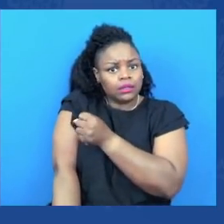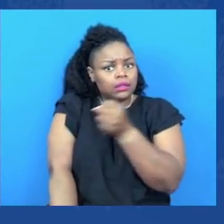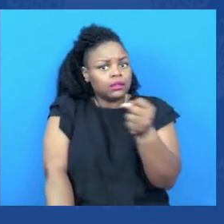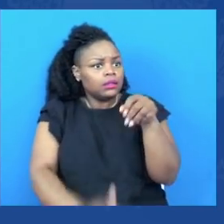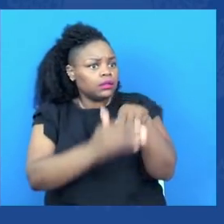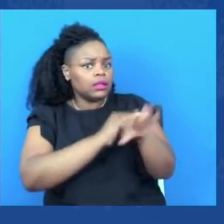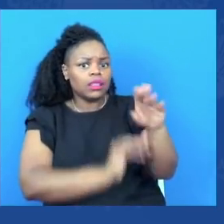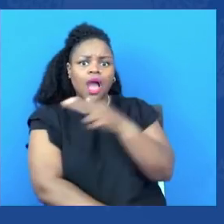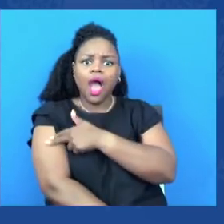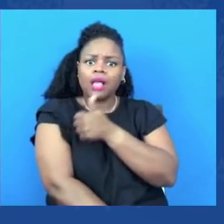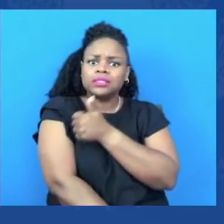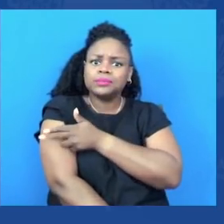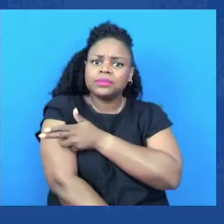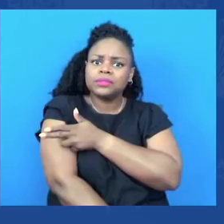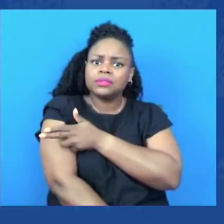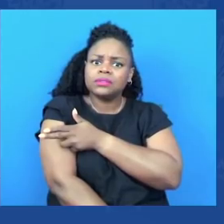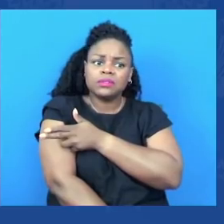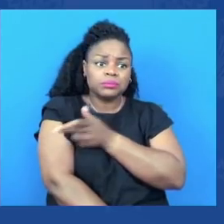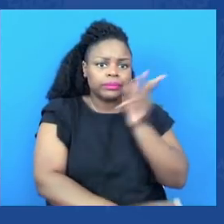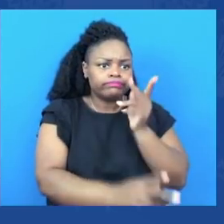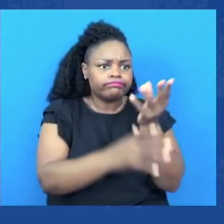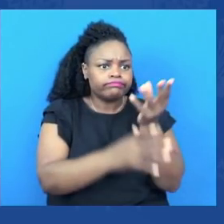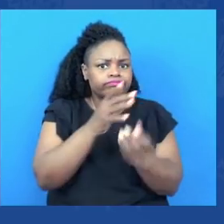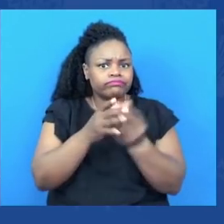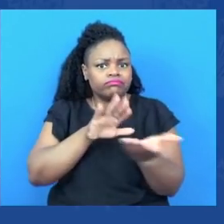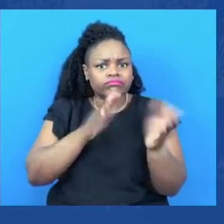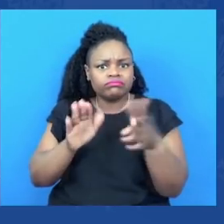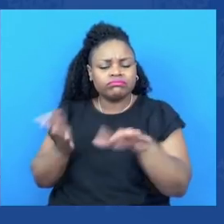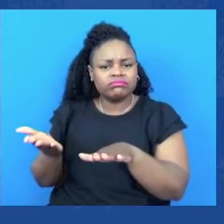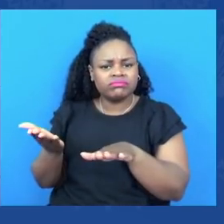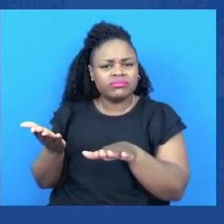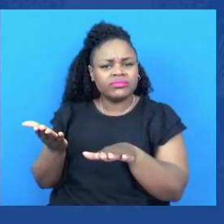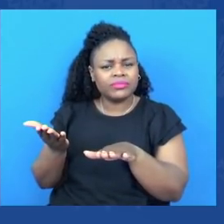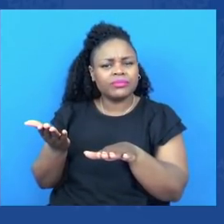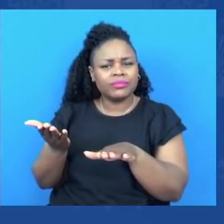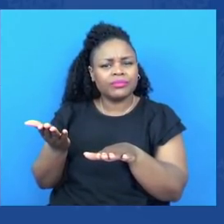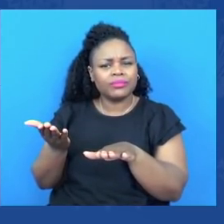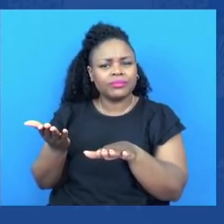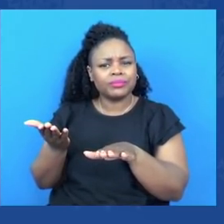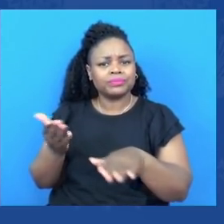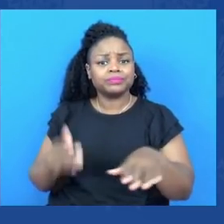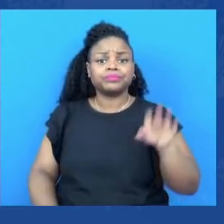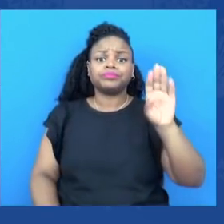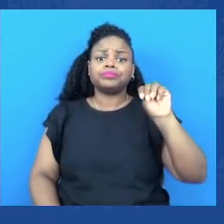To the mayors, school superintendents, educators, local leaders who are standing up to the governors